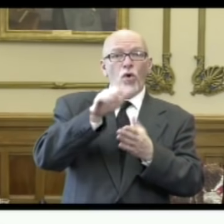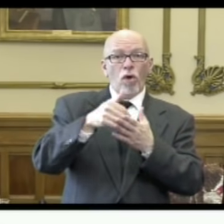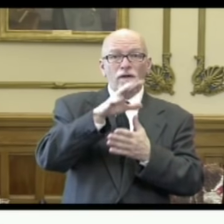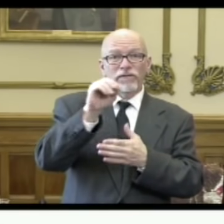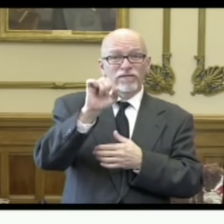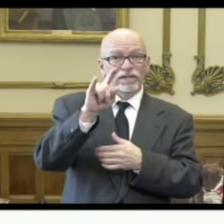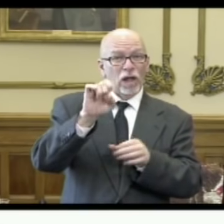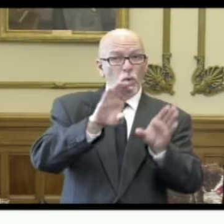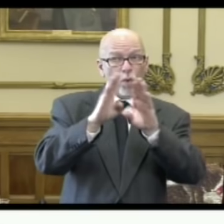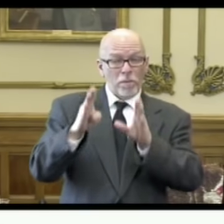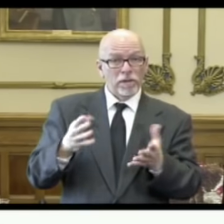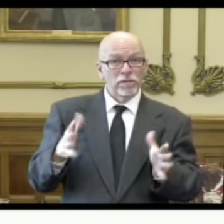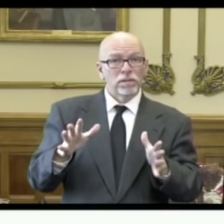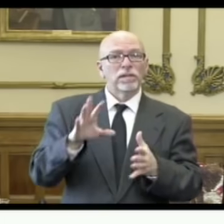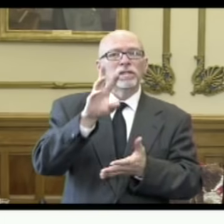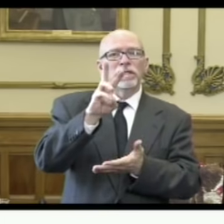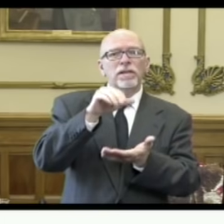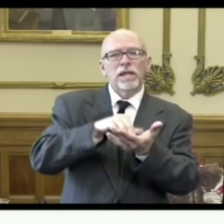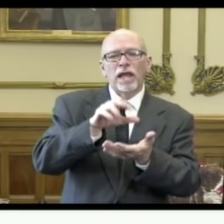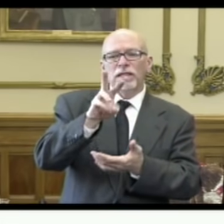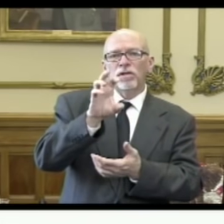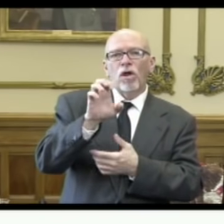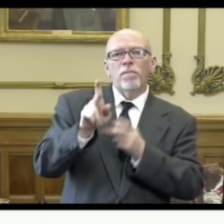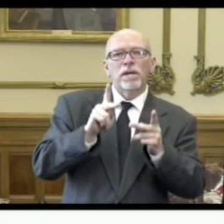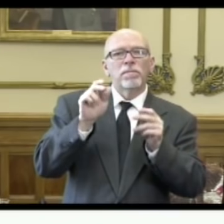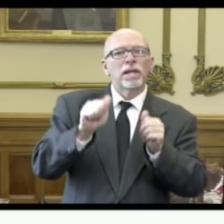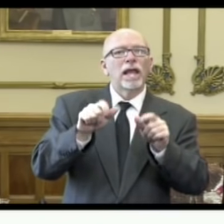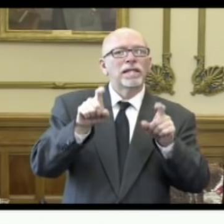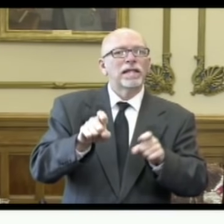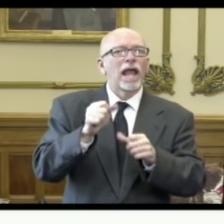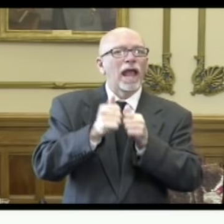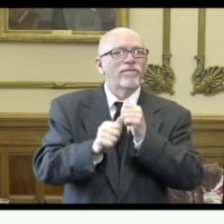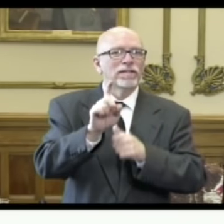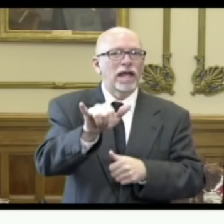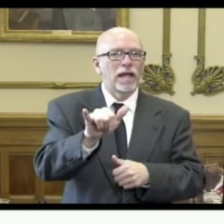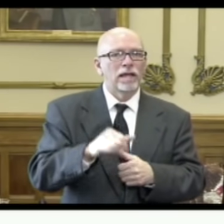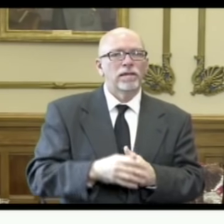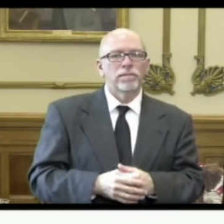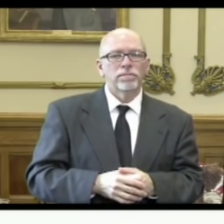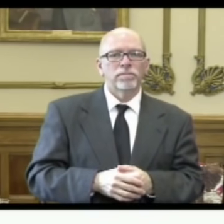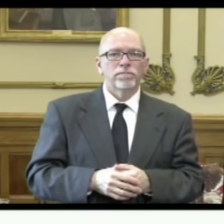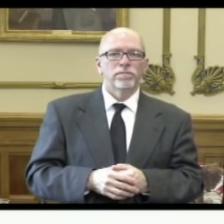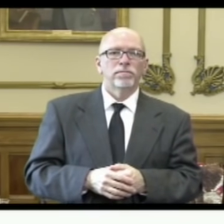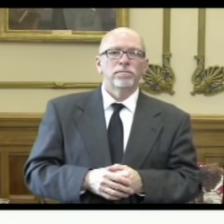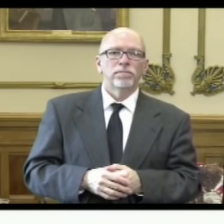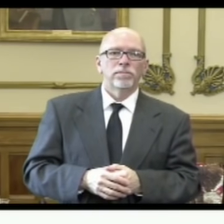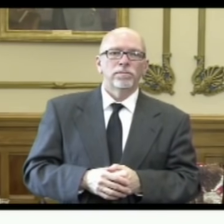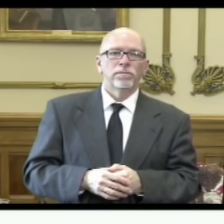EACH SITE WILL BE OPEN FOR AT LEAST 8 HOURS PER DAY MONDAY THROUGH FRIDAY. AND ONCE ALL 50 SITES ARE OPEN AS MANY AS